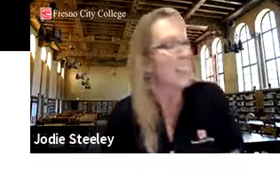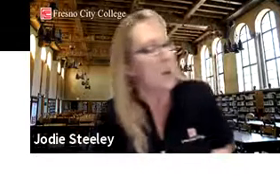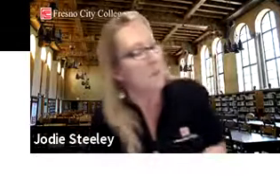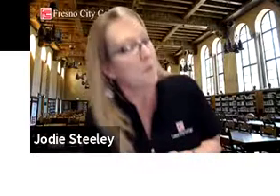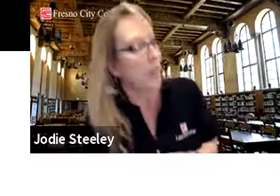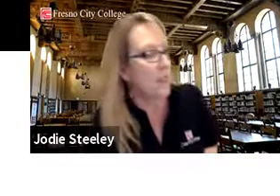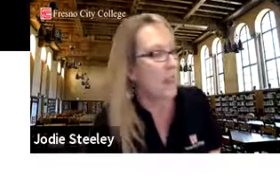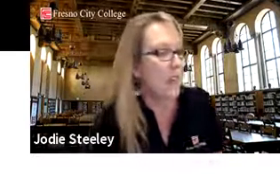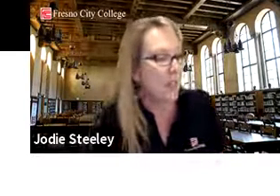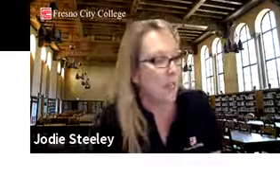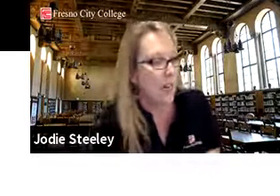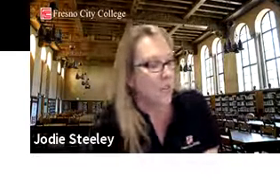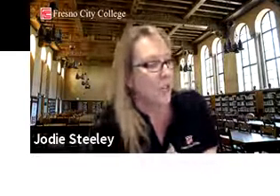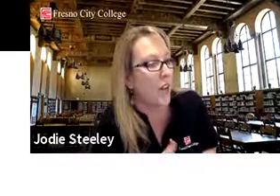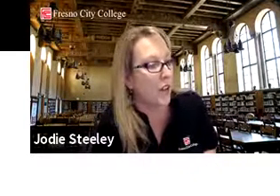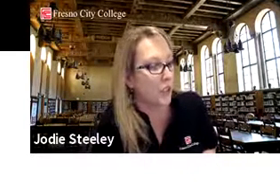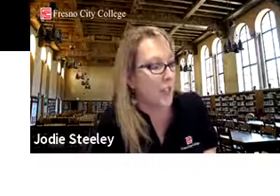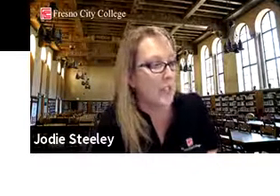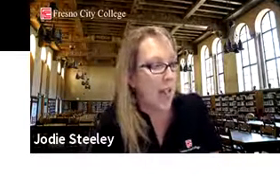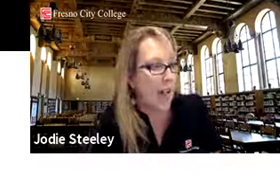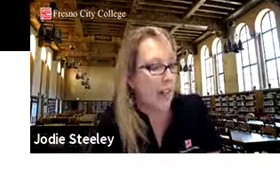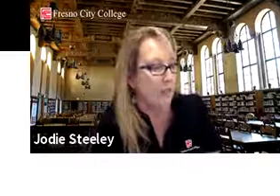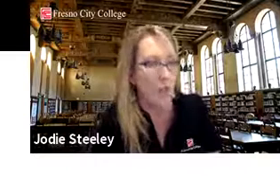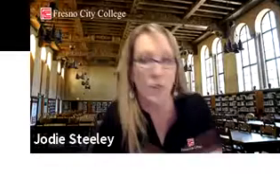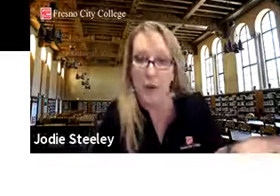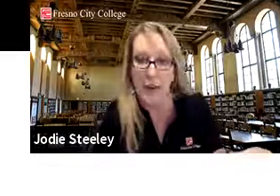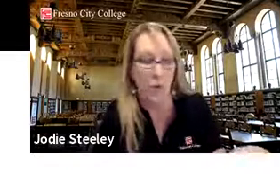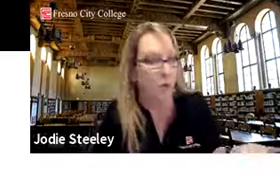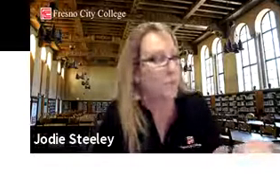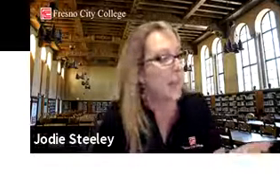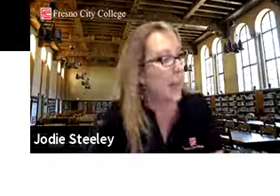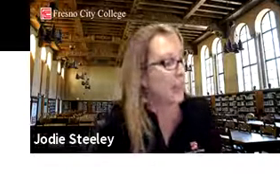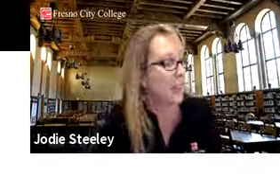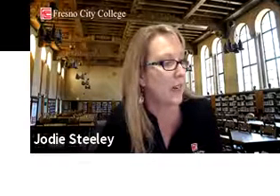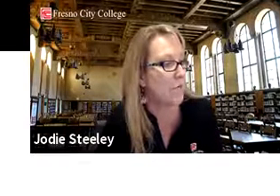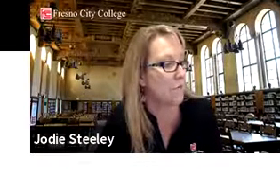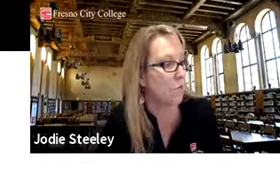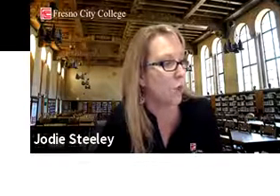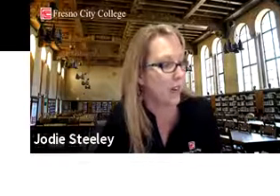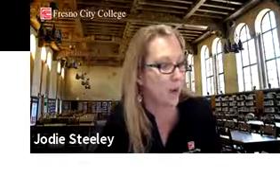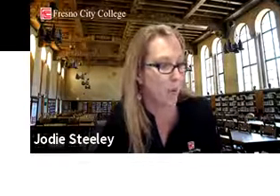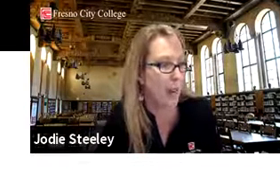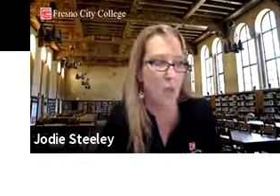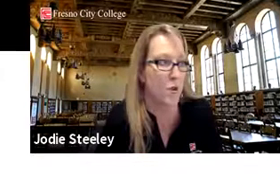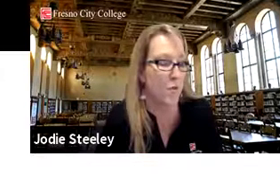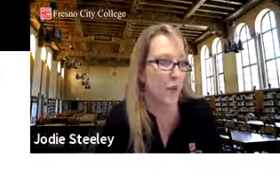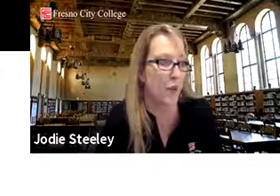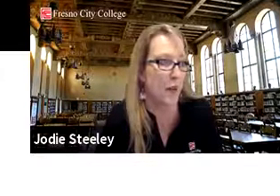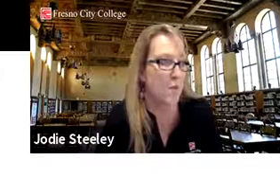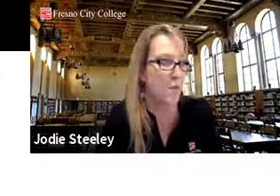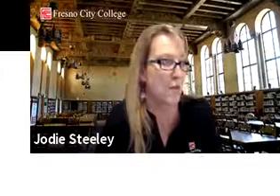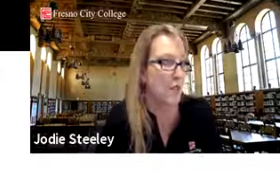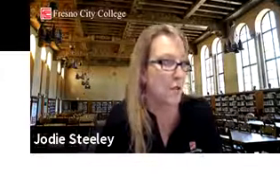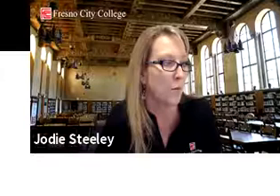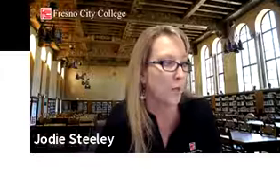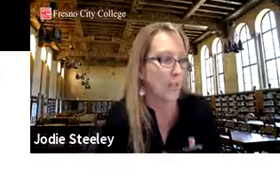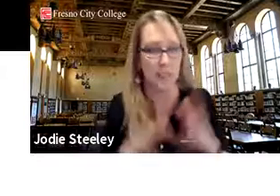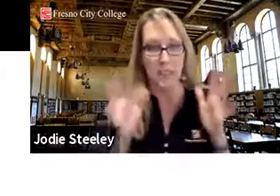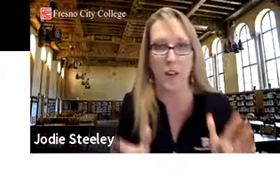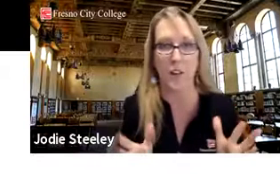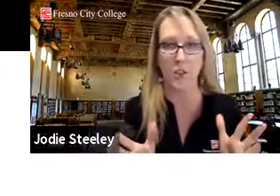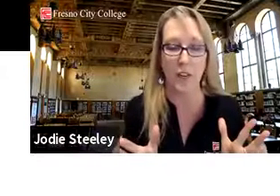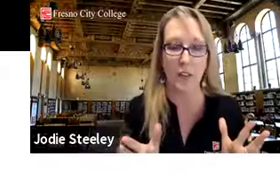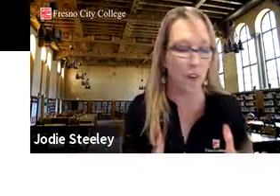Um, and then tell your students that if you used breakout rooms that when a breakout room presents itself on their screen, they're